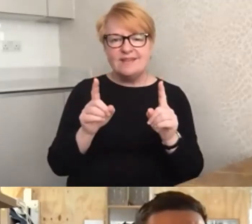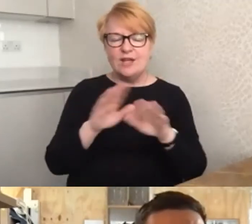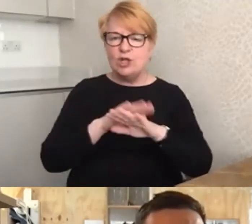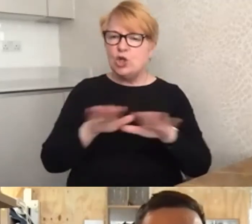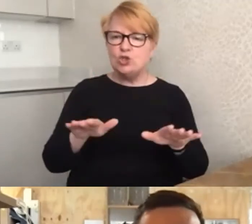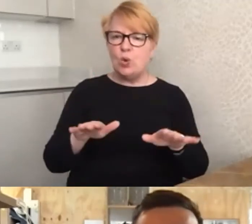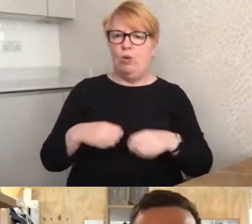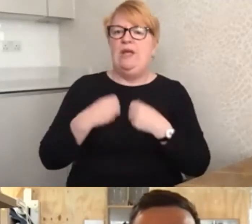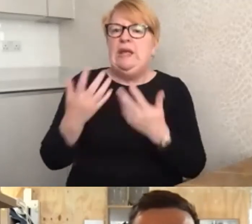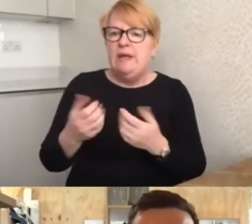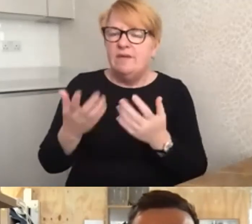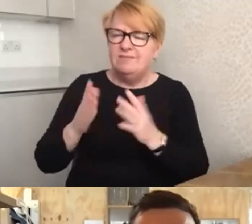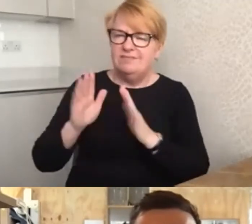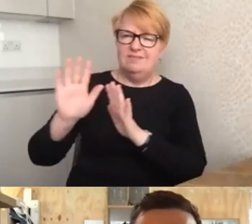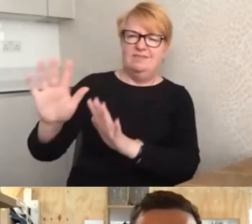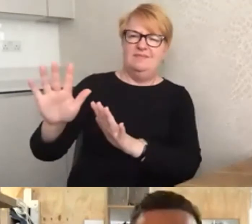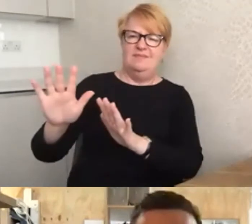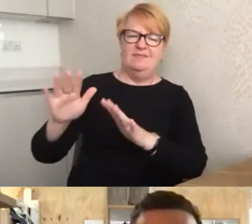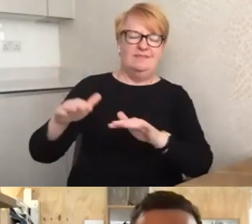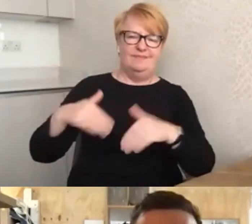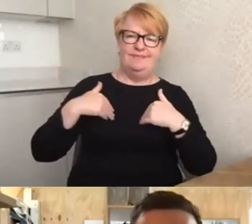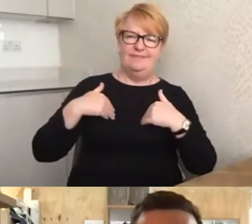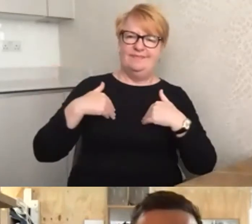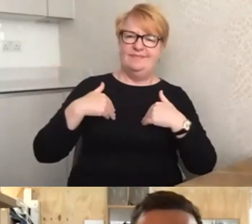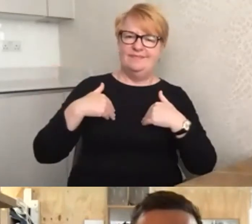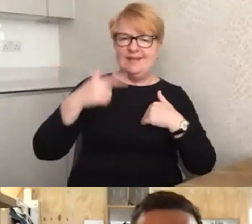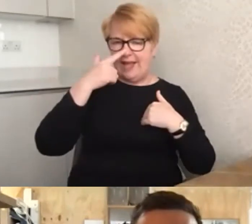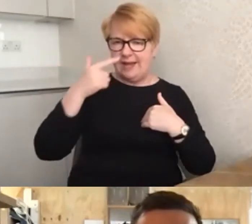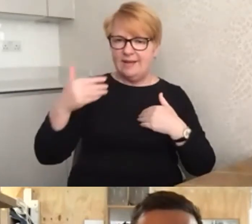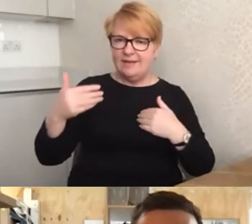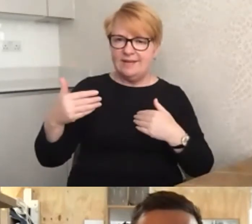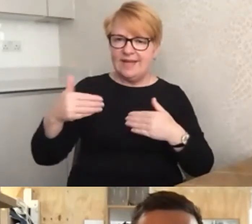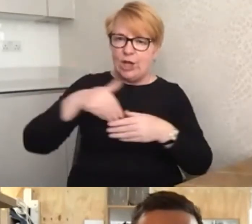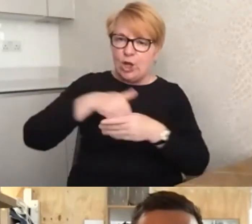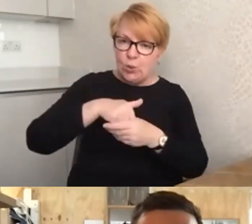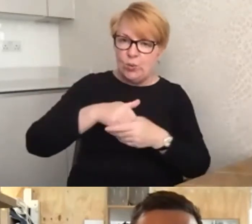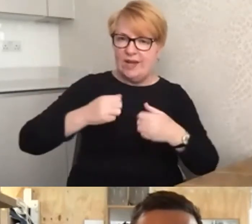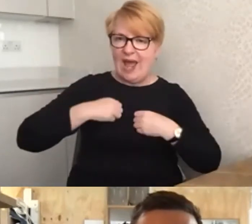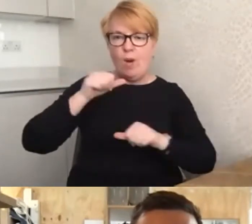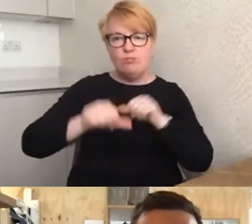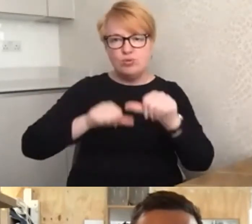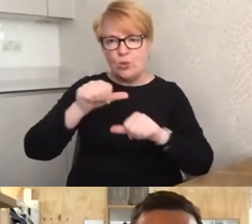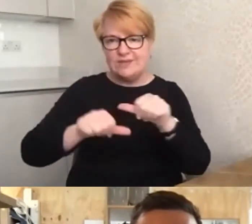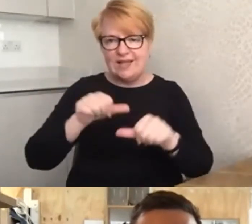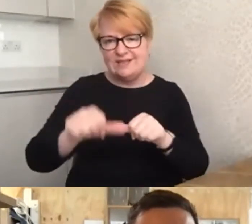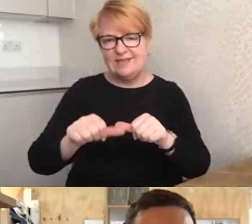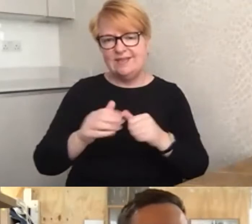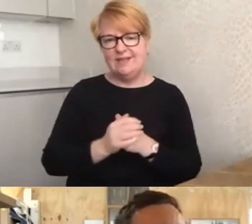and to build that within our processes, as well. Because I think there is that thing about, like we